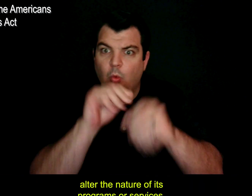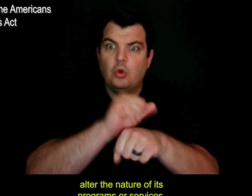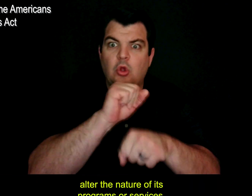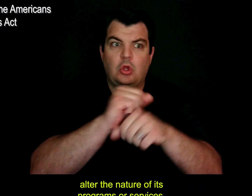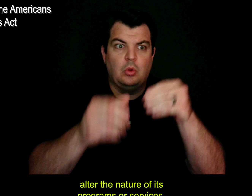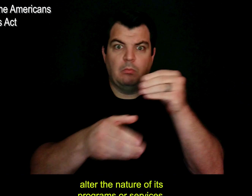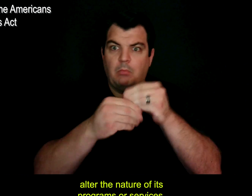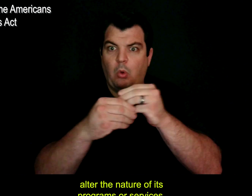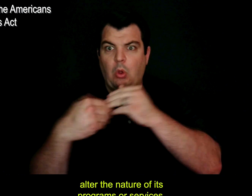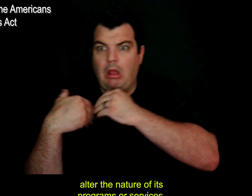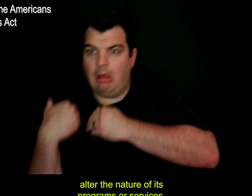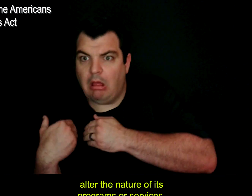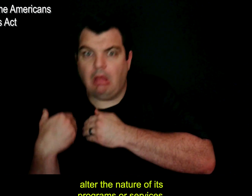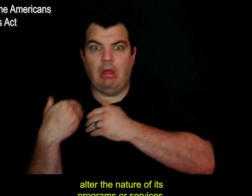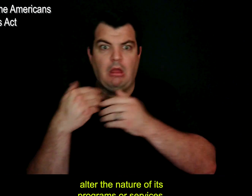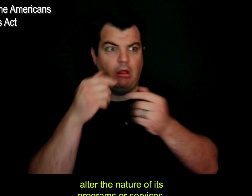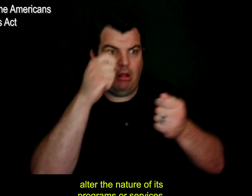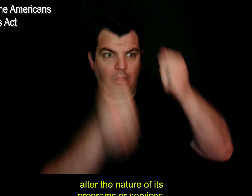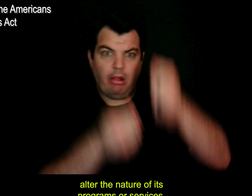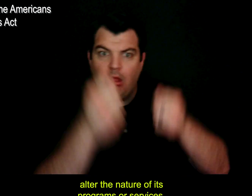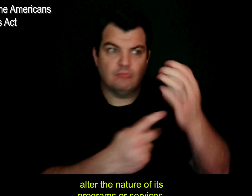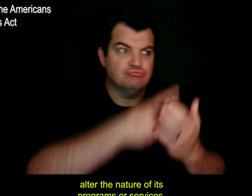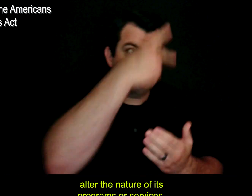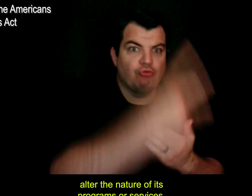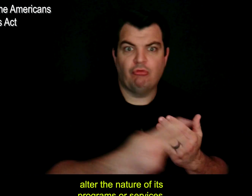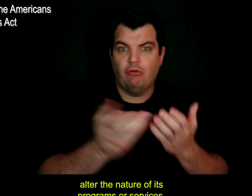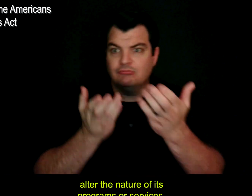alter the nature of its programs or services,